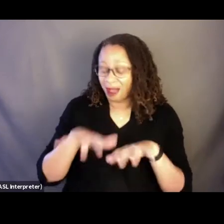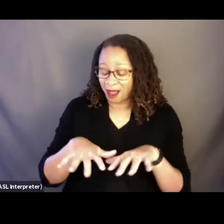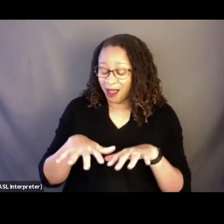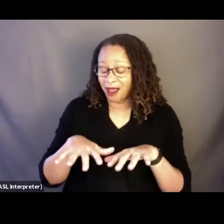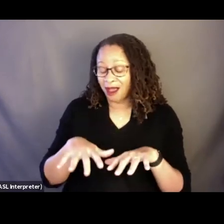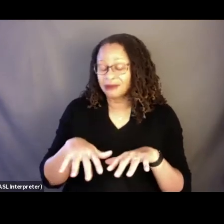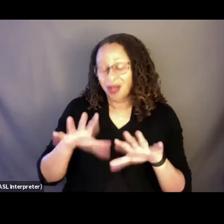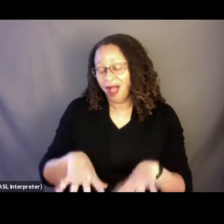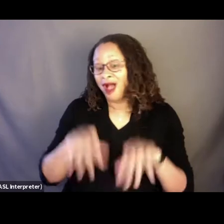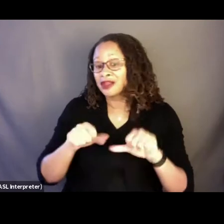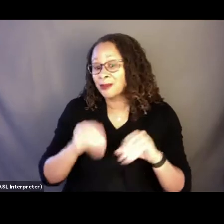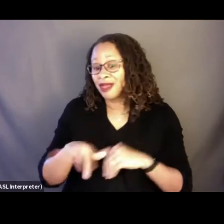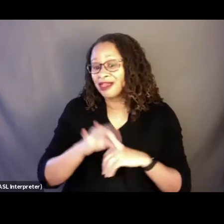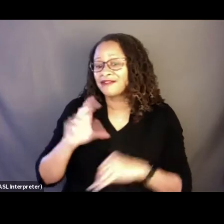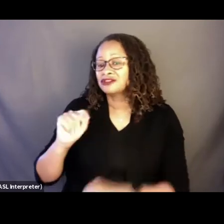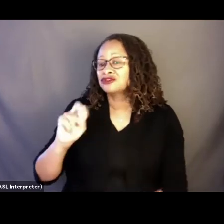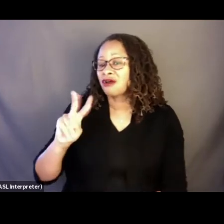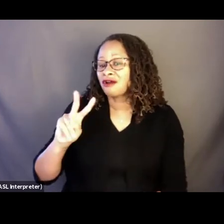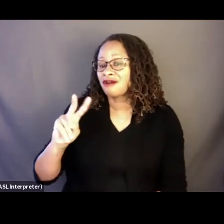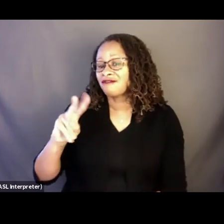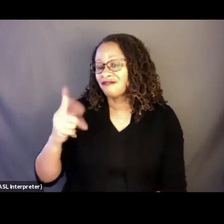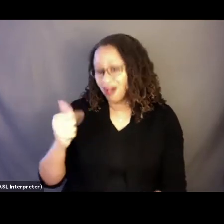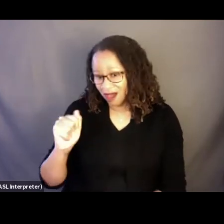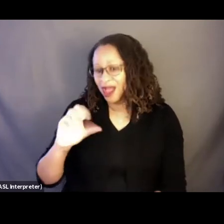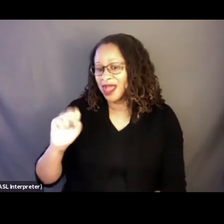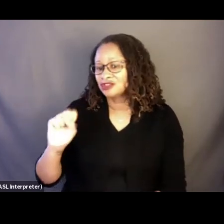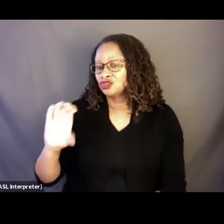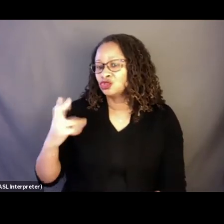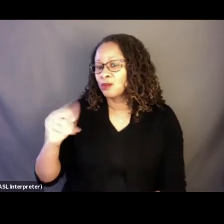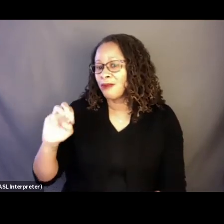of the Tongva and Chumash people, who've been stewards of this land for generations.